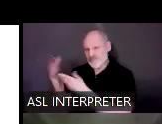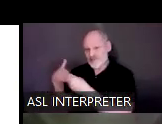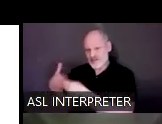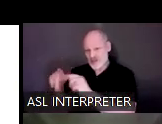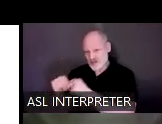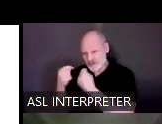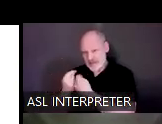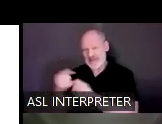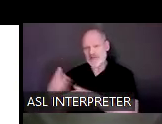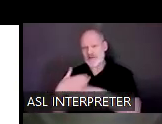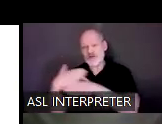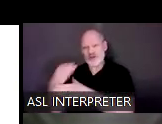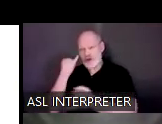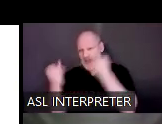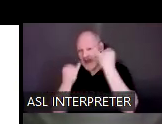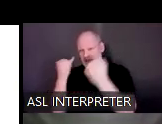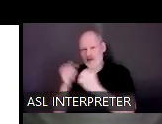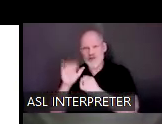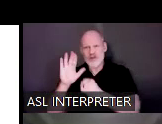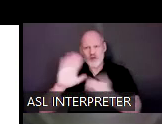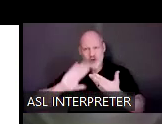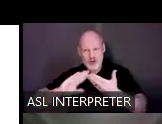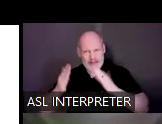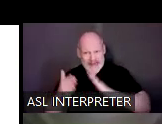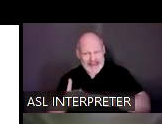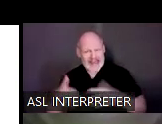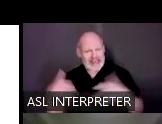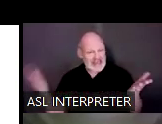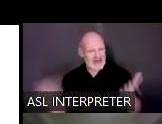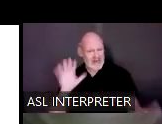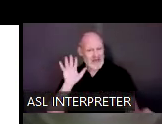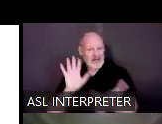your professional Learning Community or even maybe reach out to some students and talk to